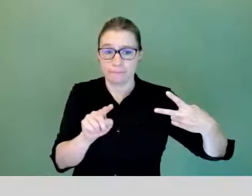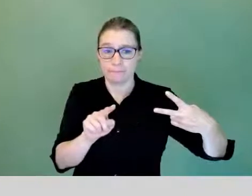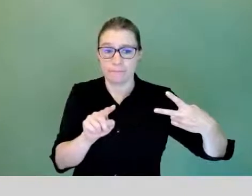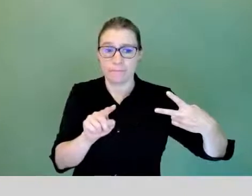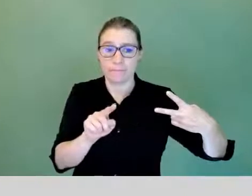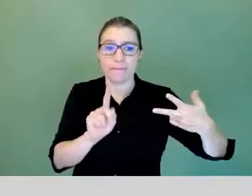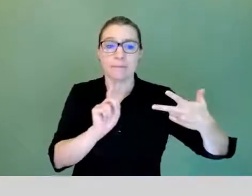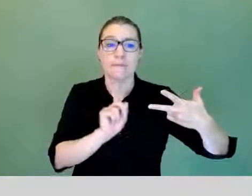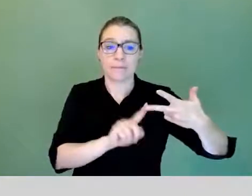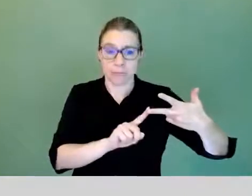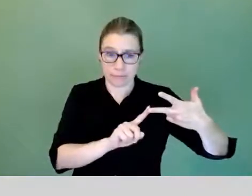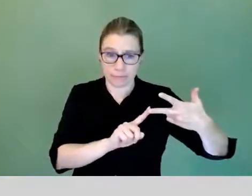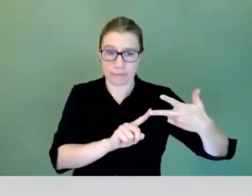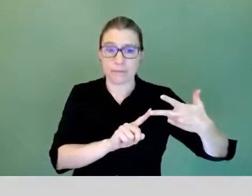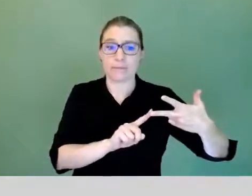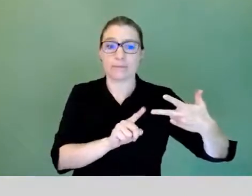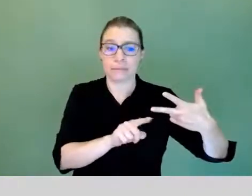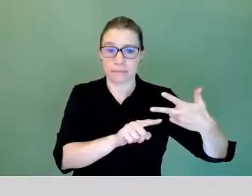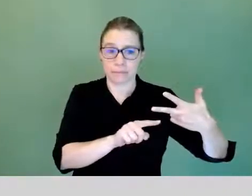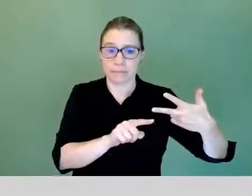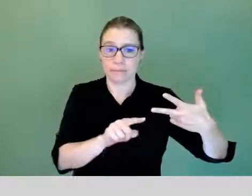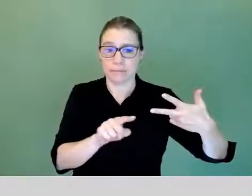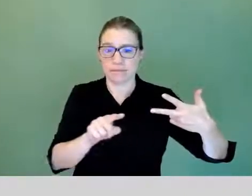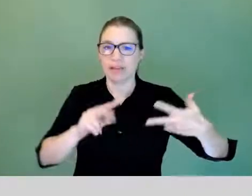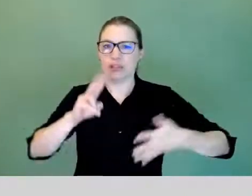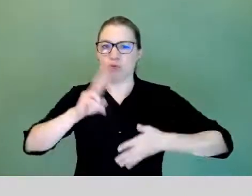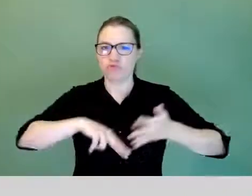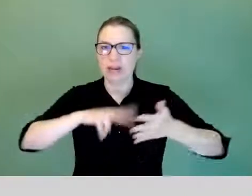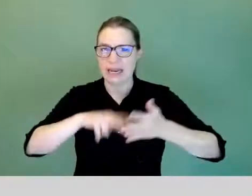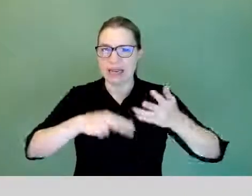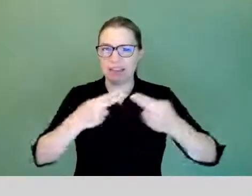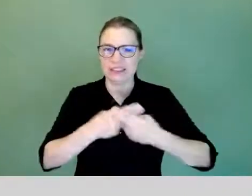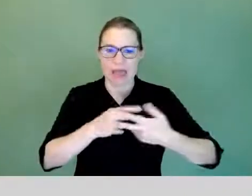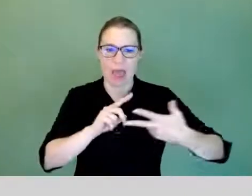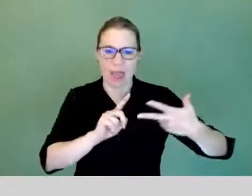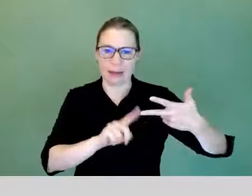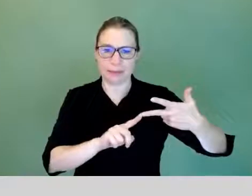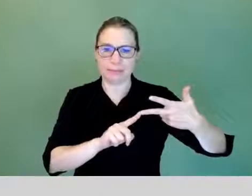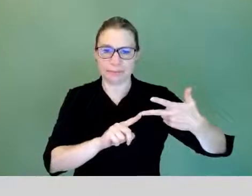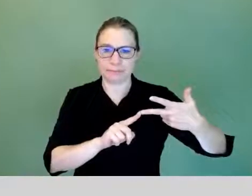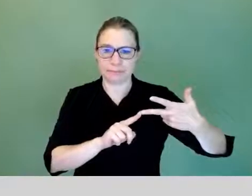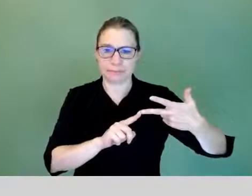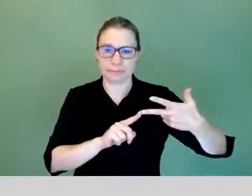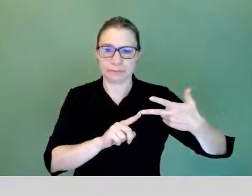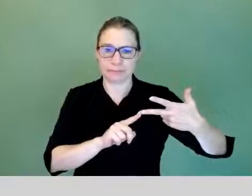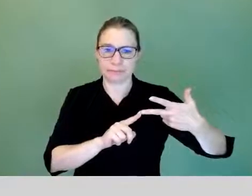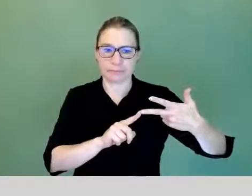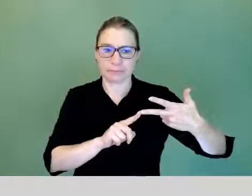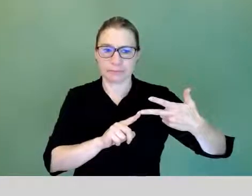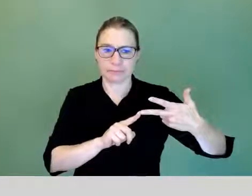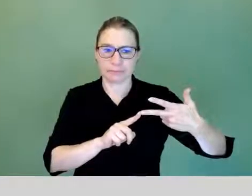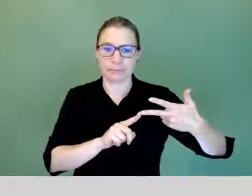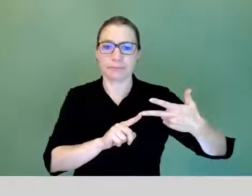Then implement a positive or white listing server side input validation filtering or sanitization to prevent